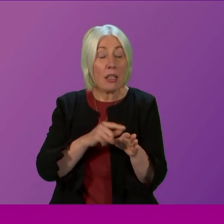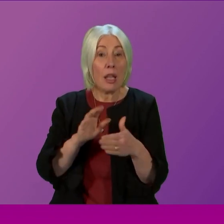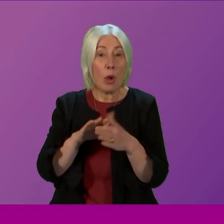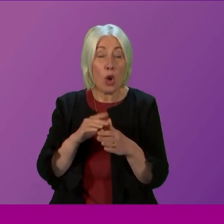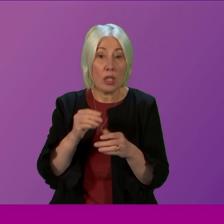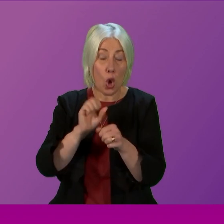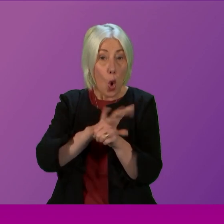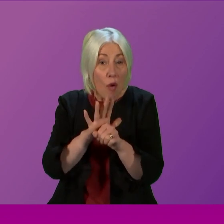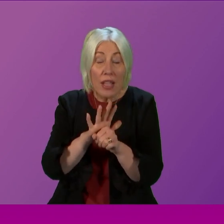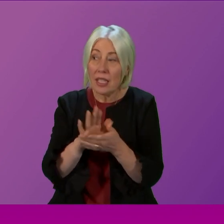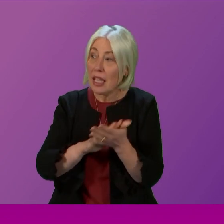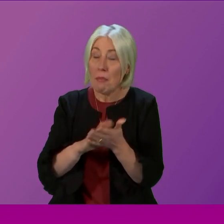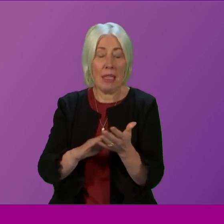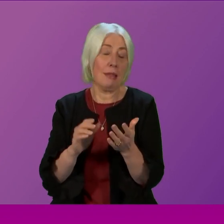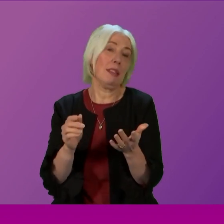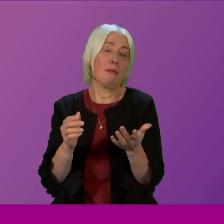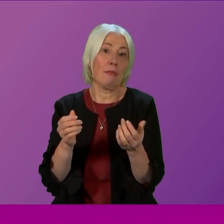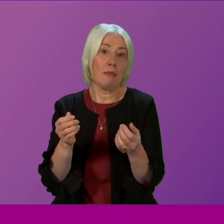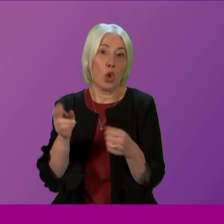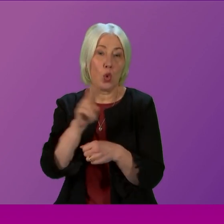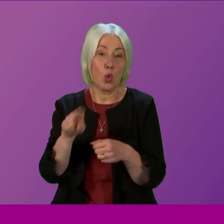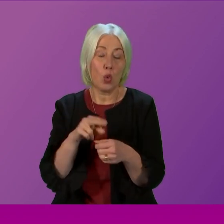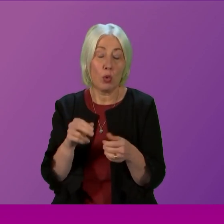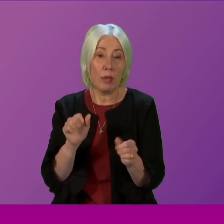when the Scottish Government was too quick to shut down schools and limit teaching time,